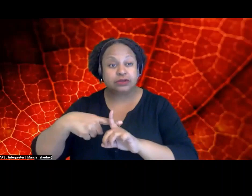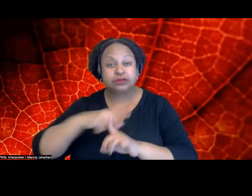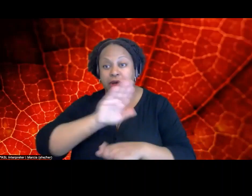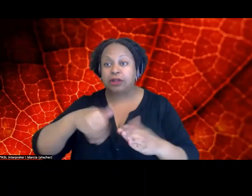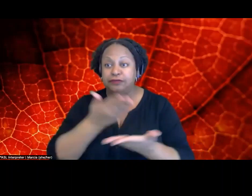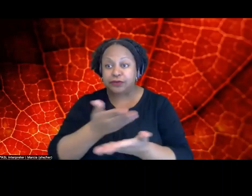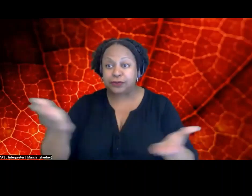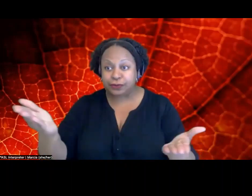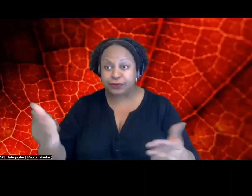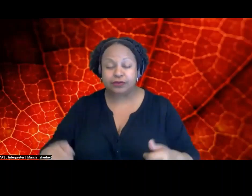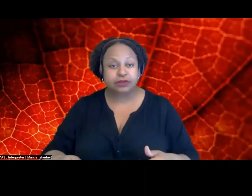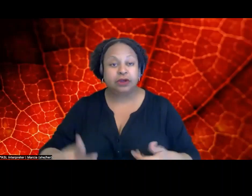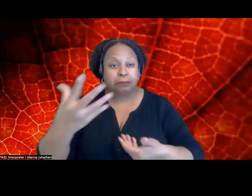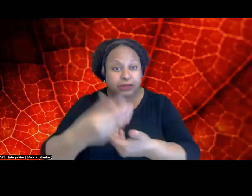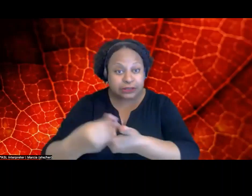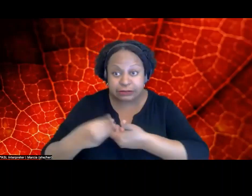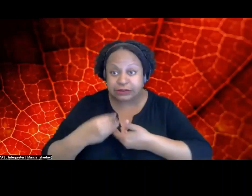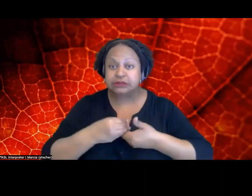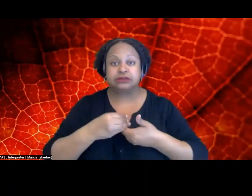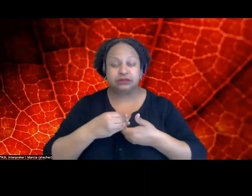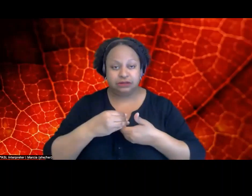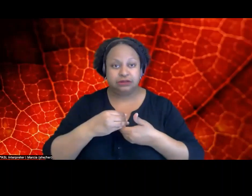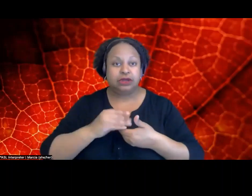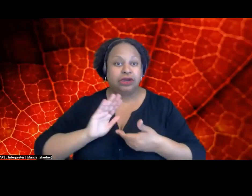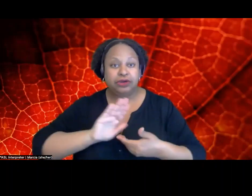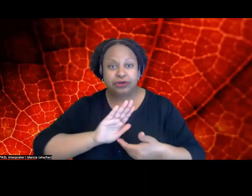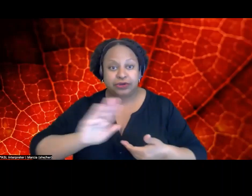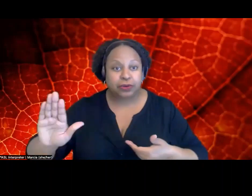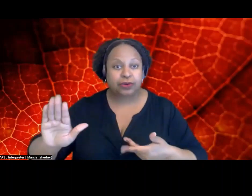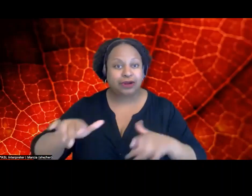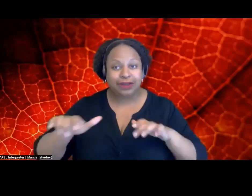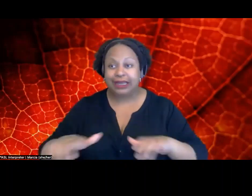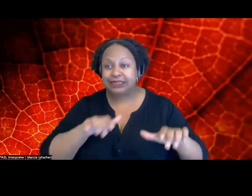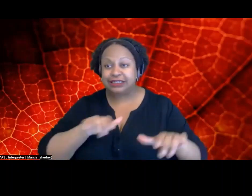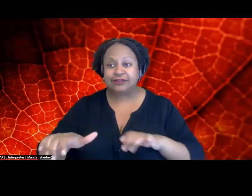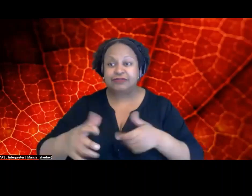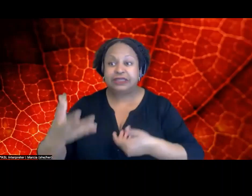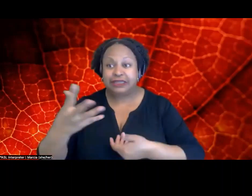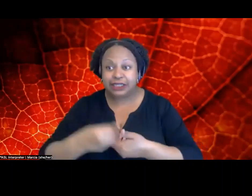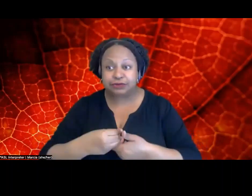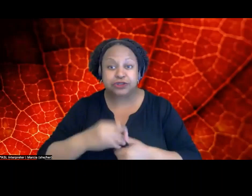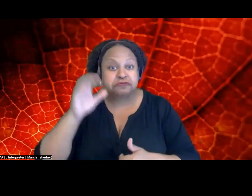our participants who brought their active engagement and deep listening.